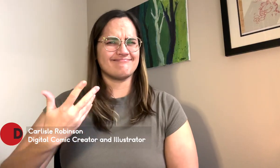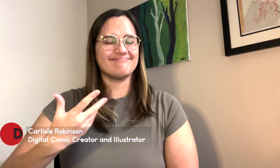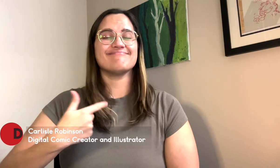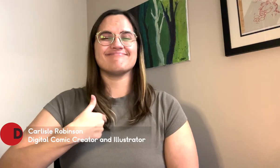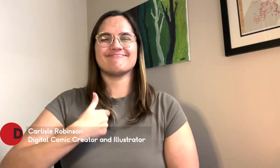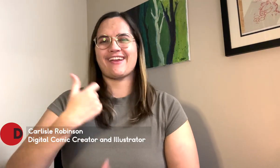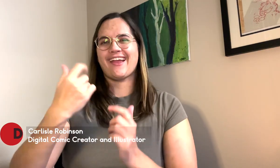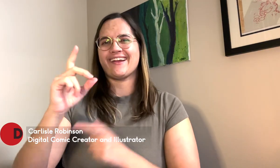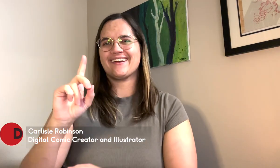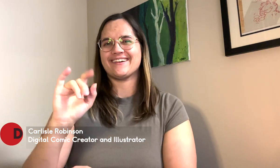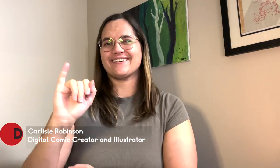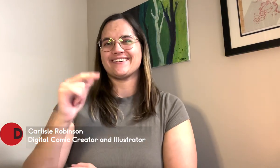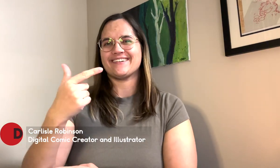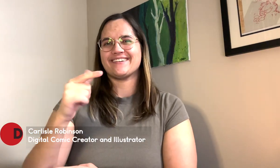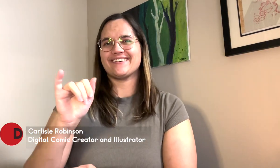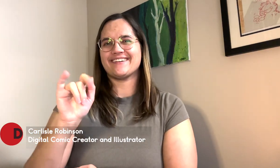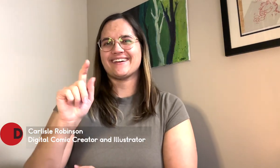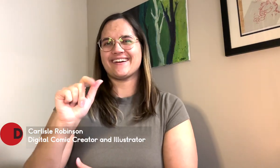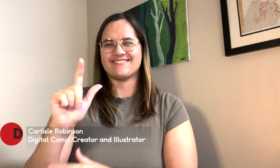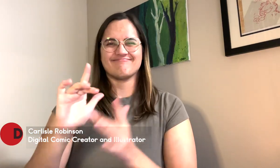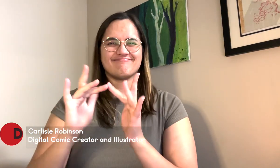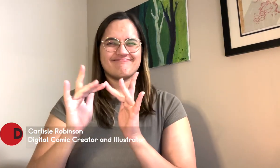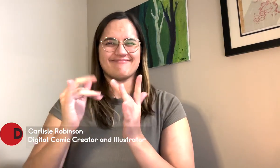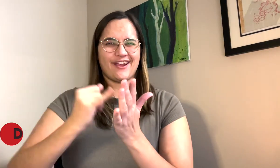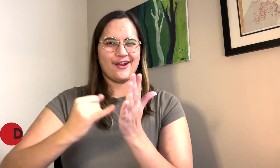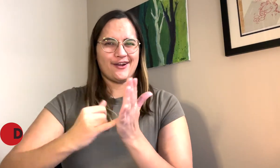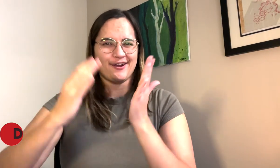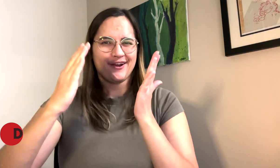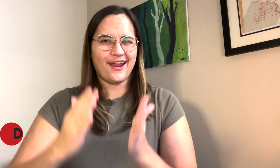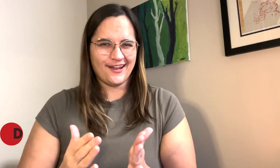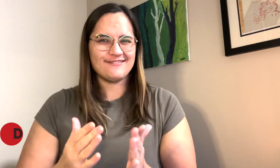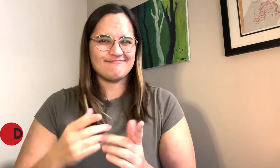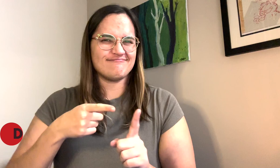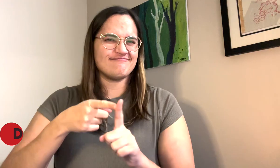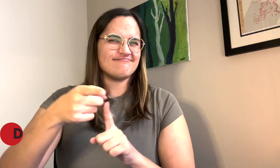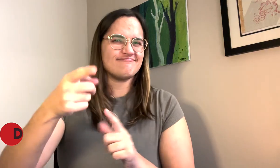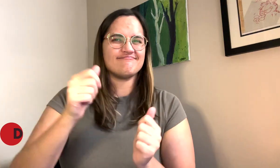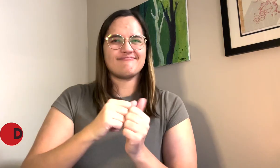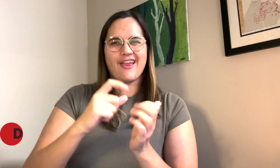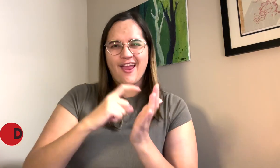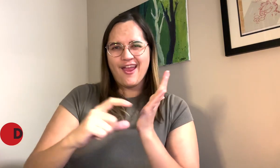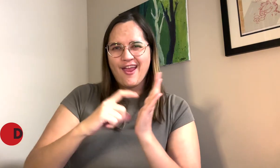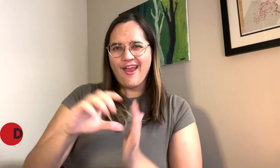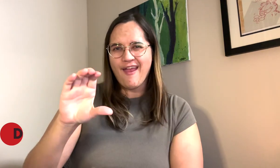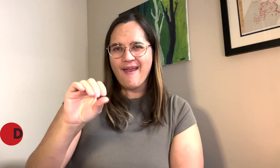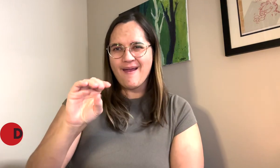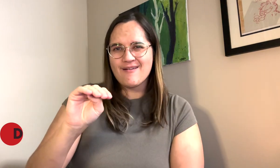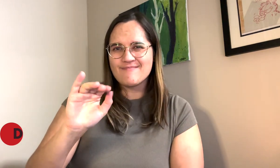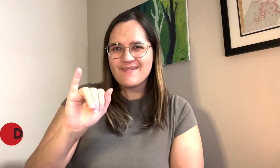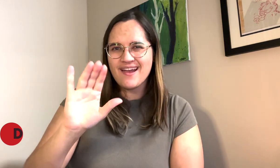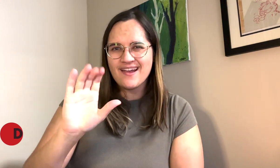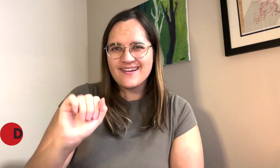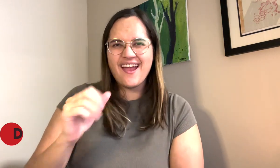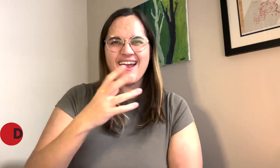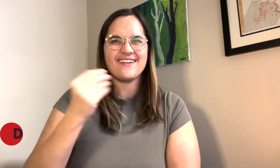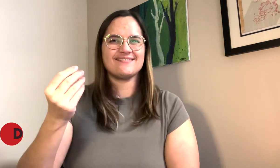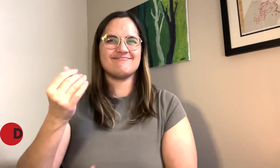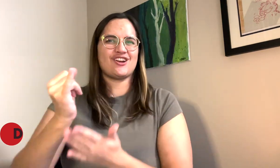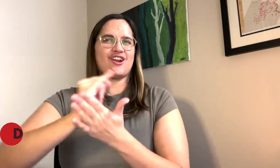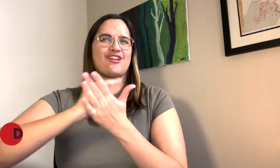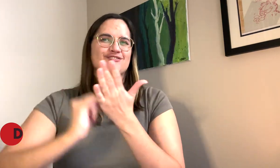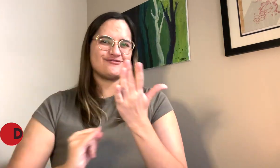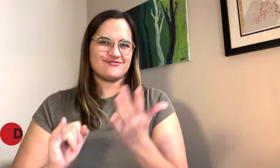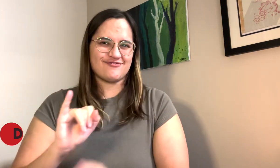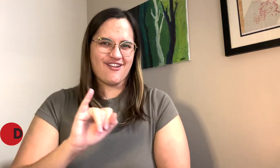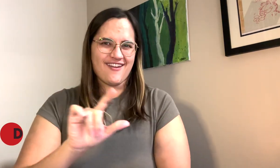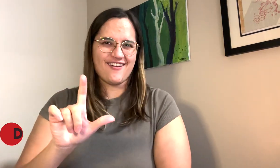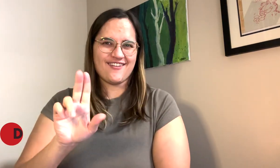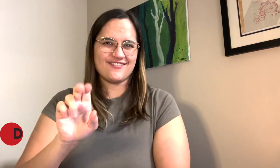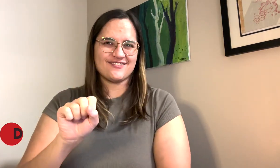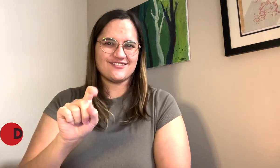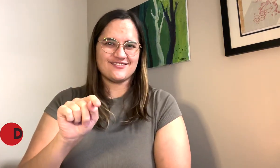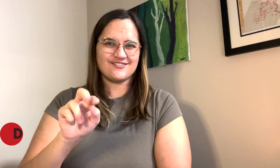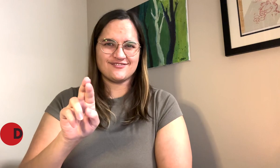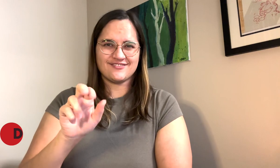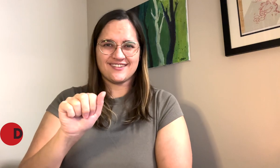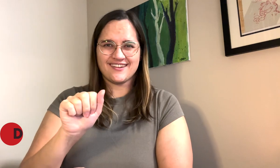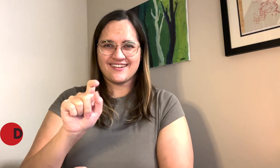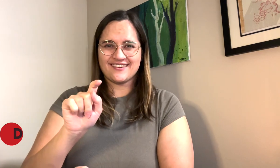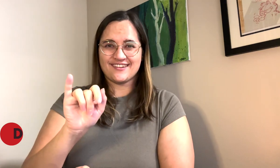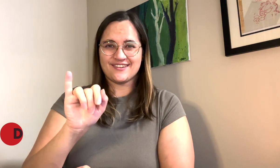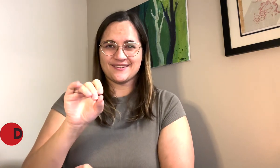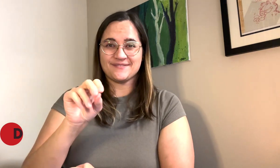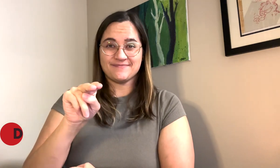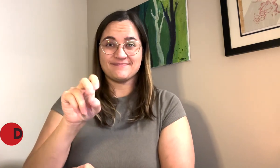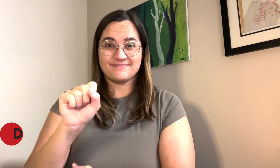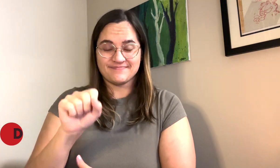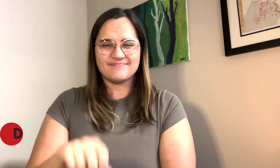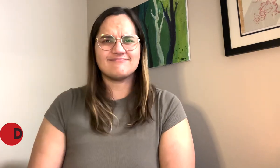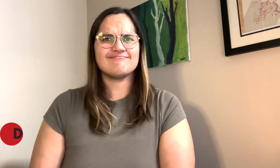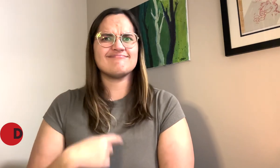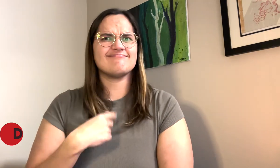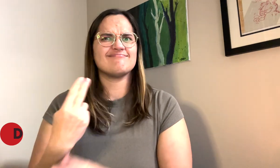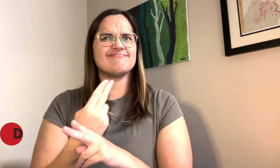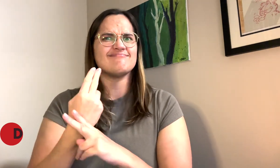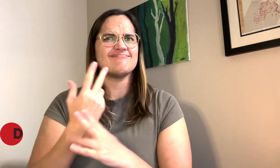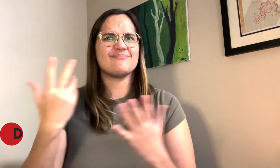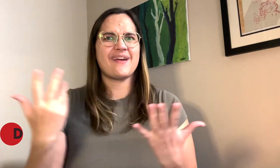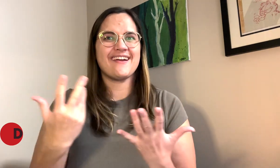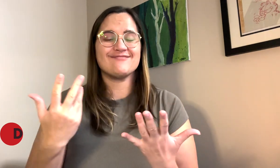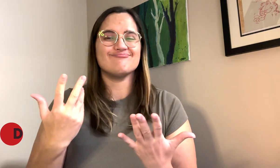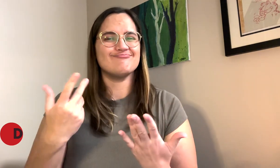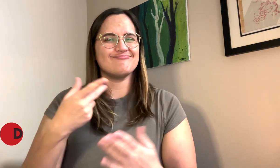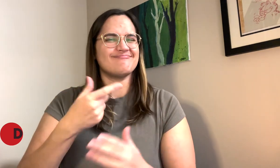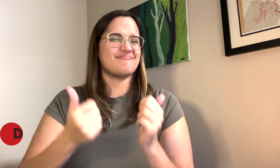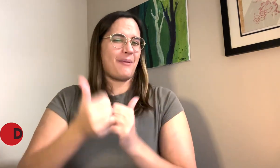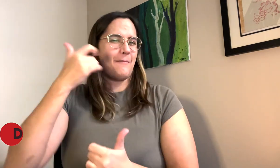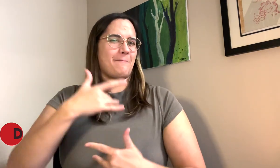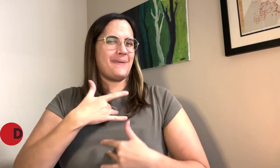I am a digital artist specializing in comics and illustrations.